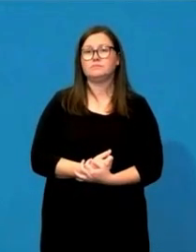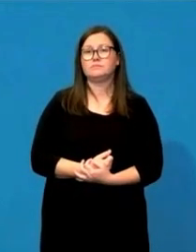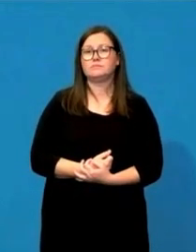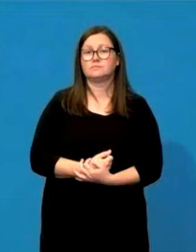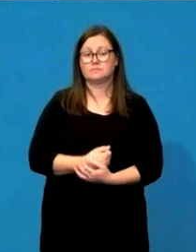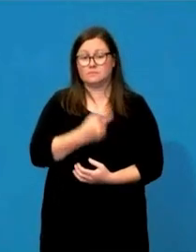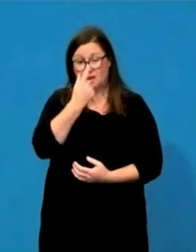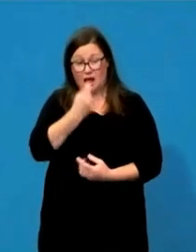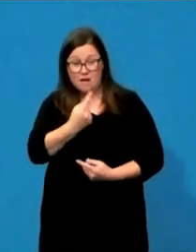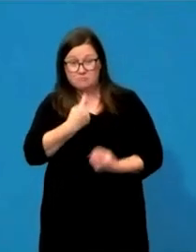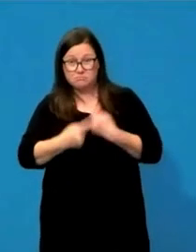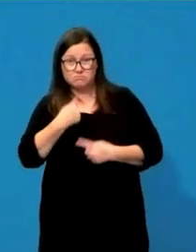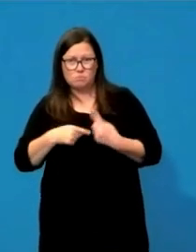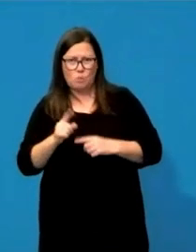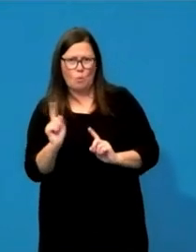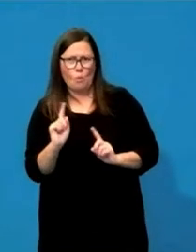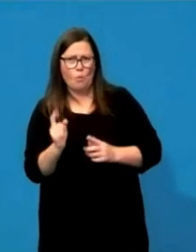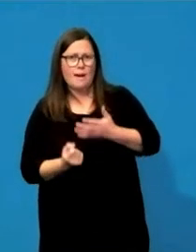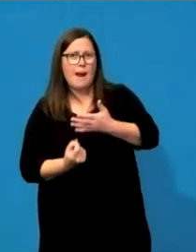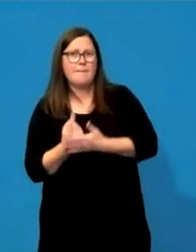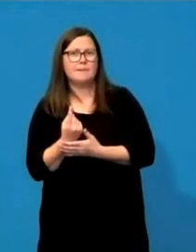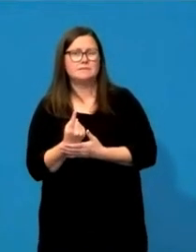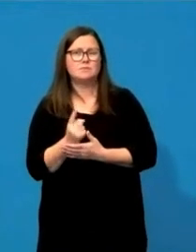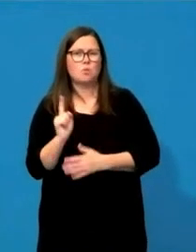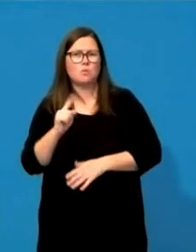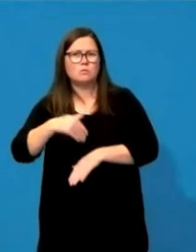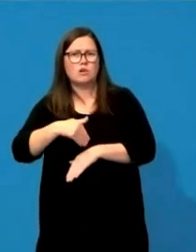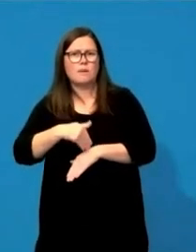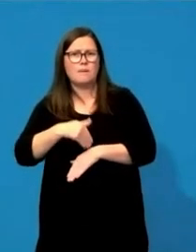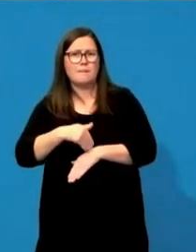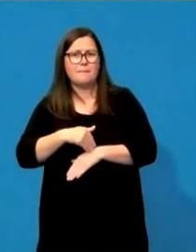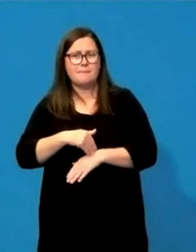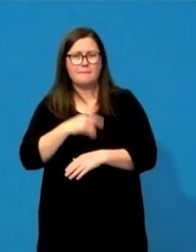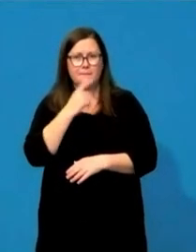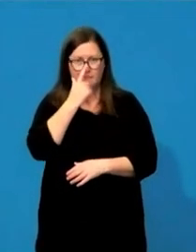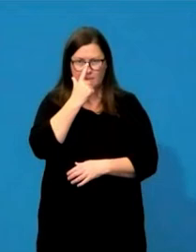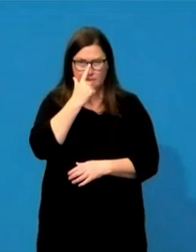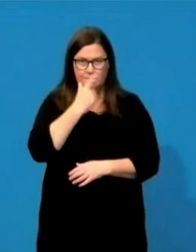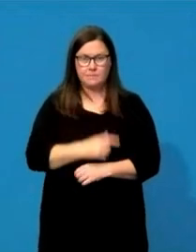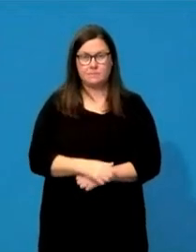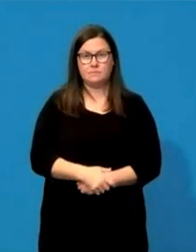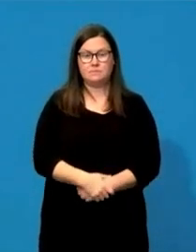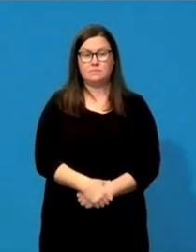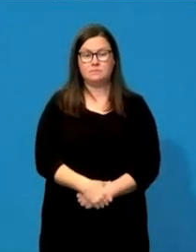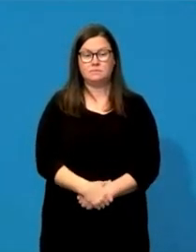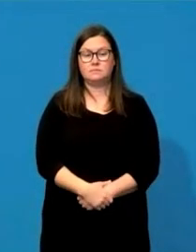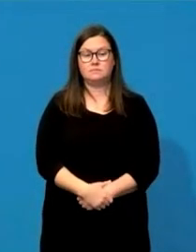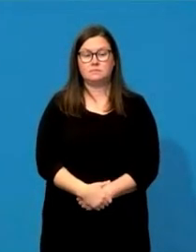My tyre came off.